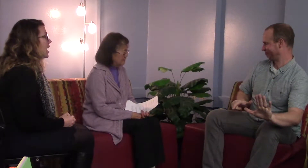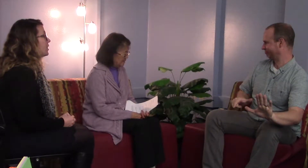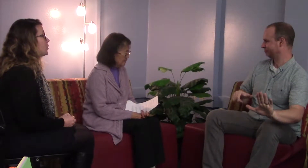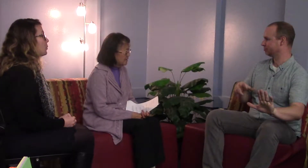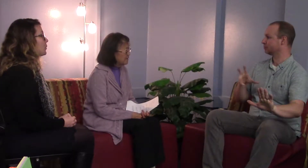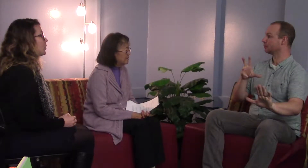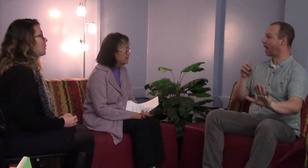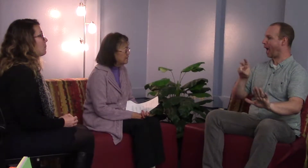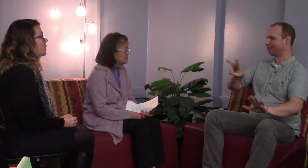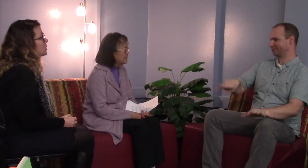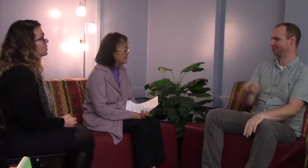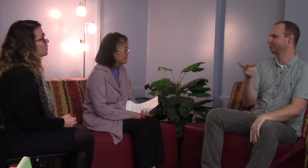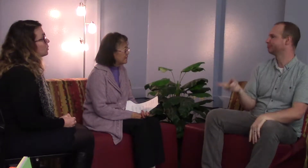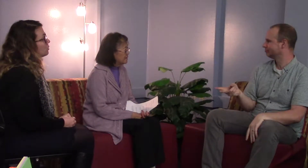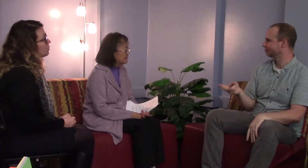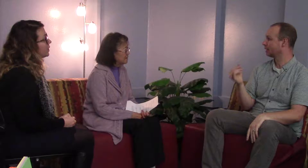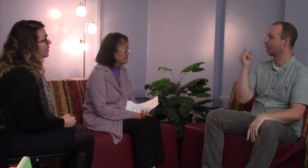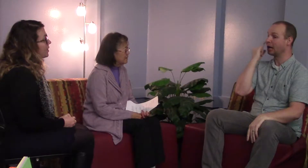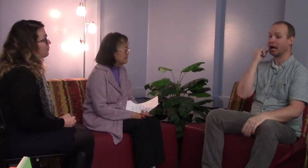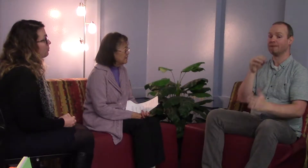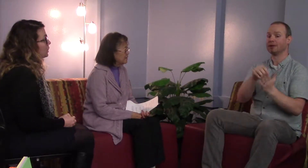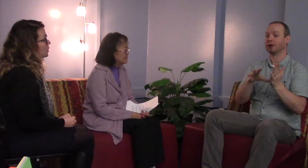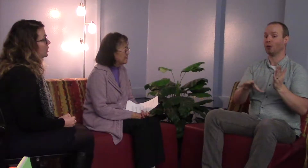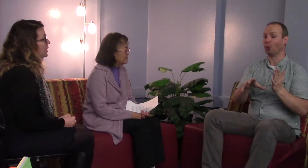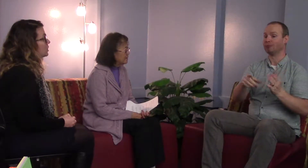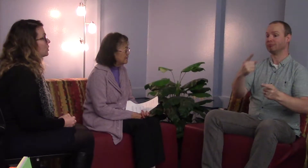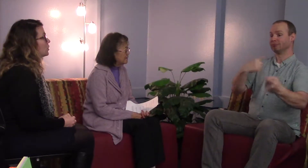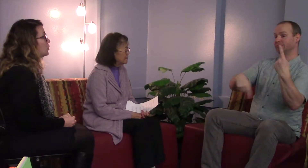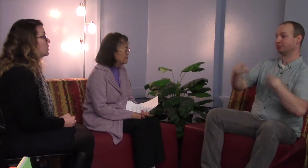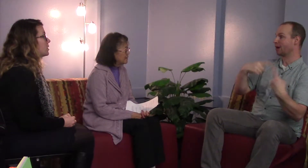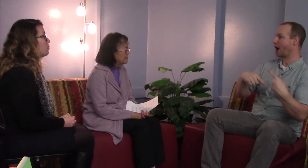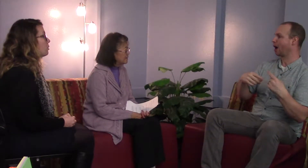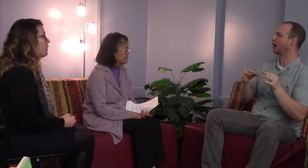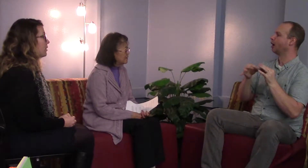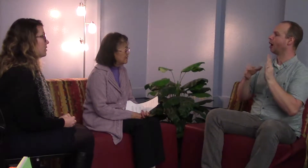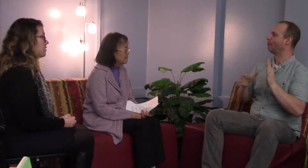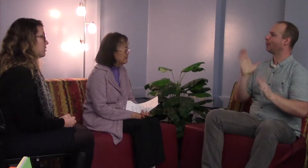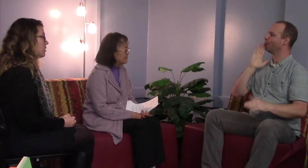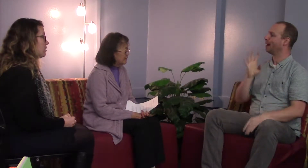An interpreter must relay that information into the student's preference.